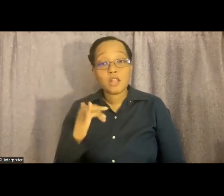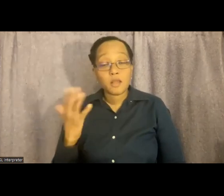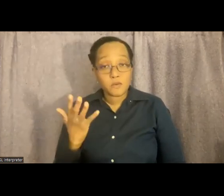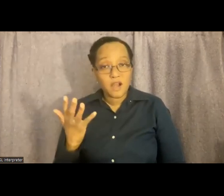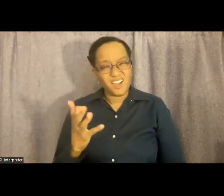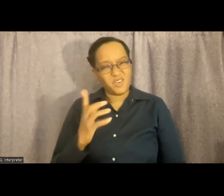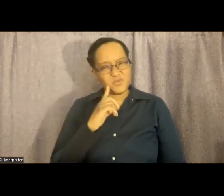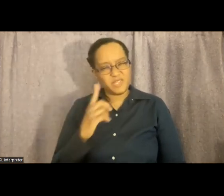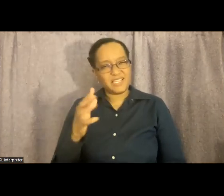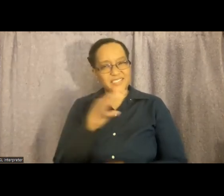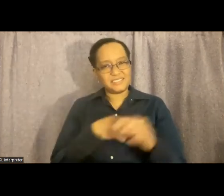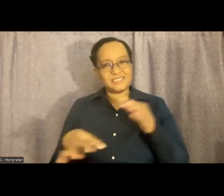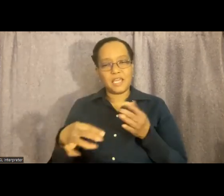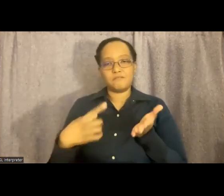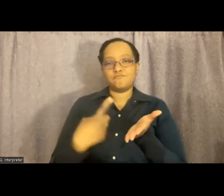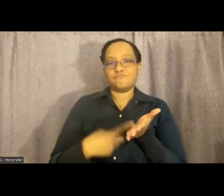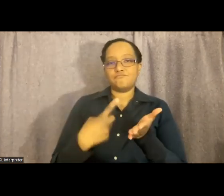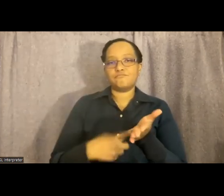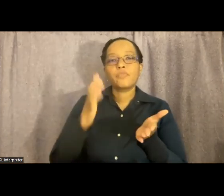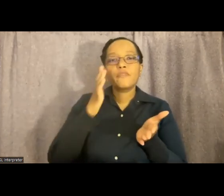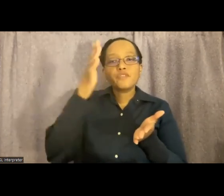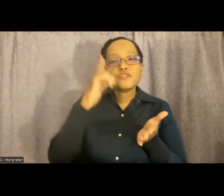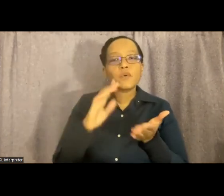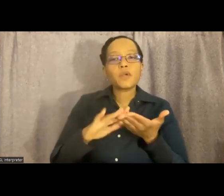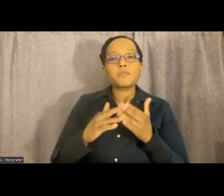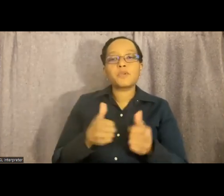be talking about what is the key feature of community-based disability forward housing